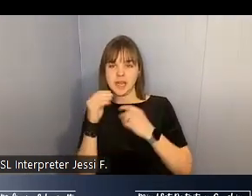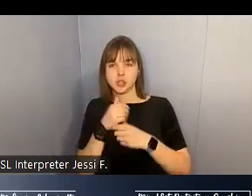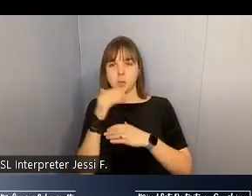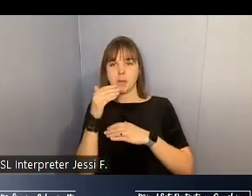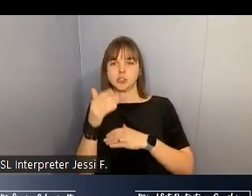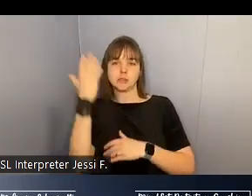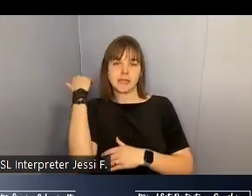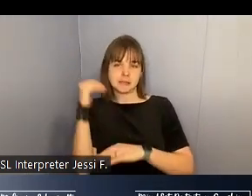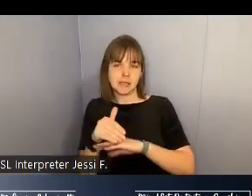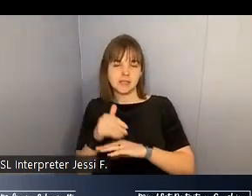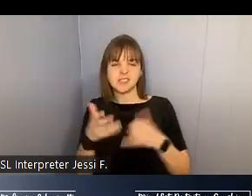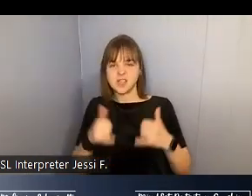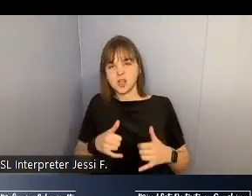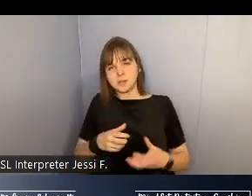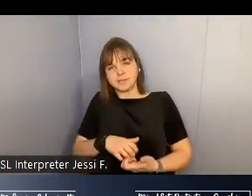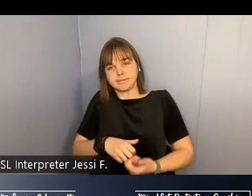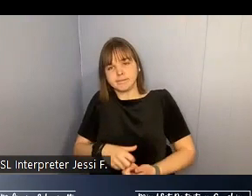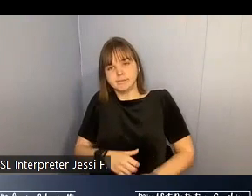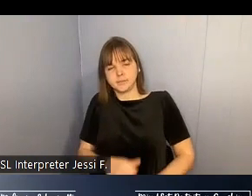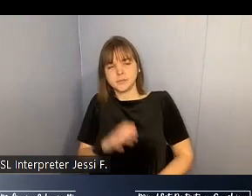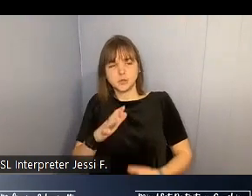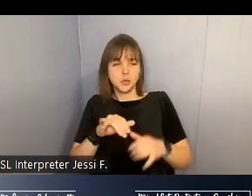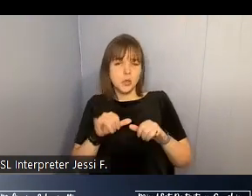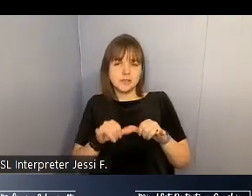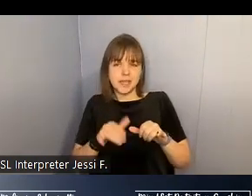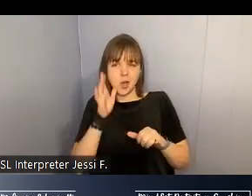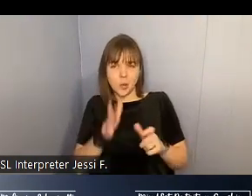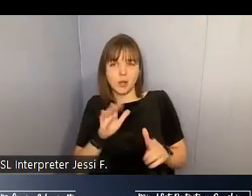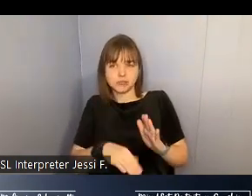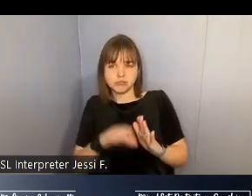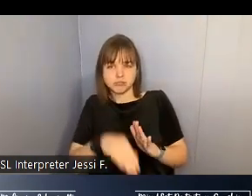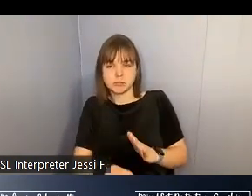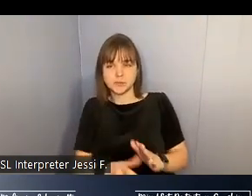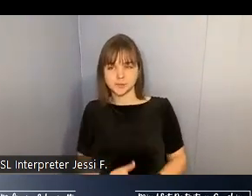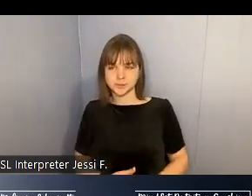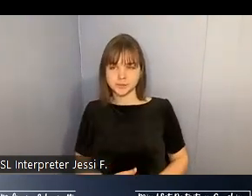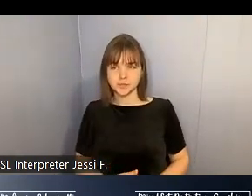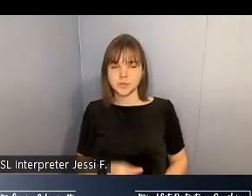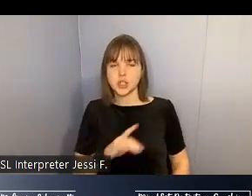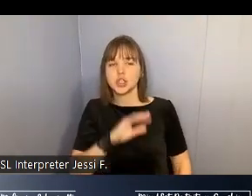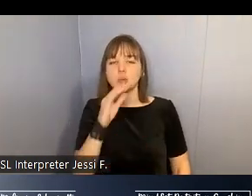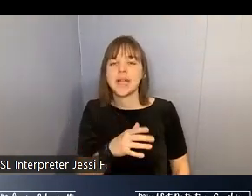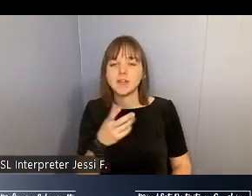All of these reasons is why the scale fluctuates. But the chances that you gained body fat overnight-- no, not happening.